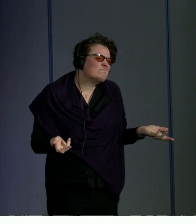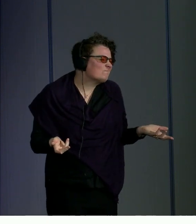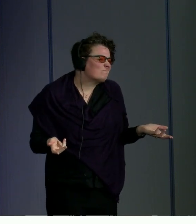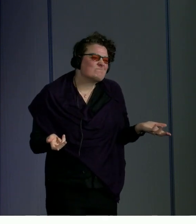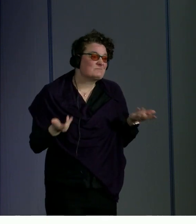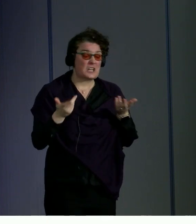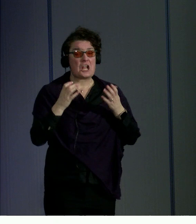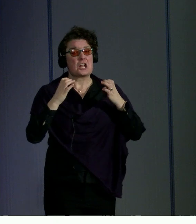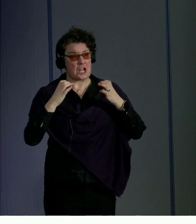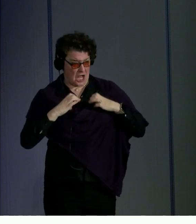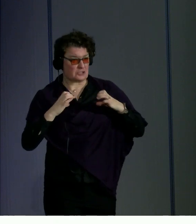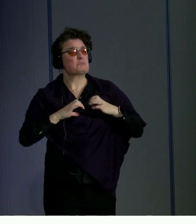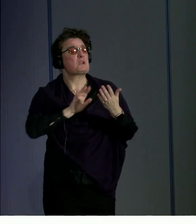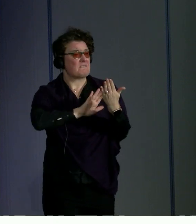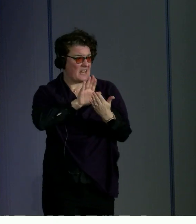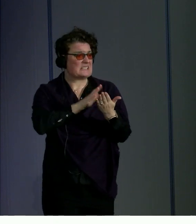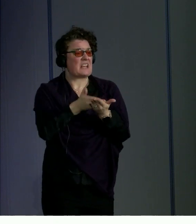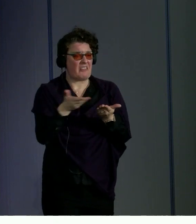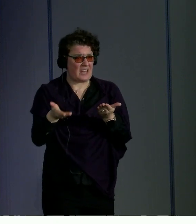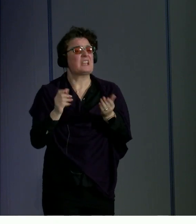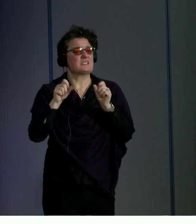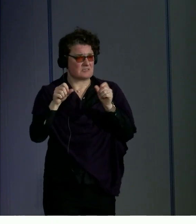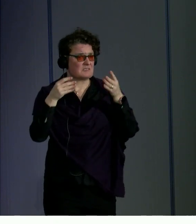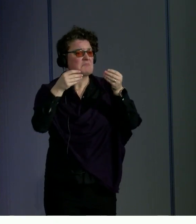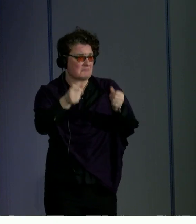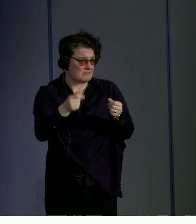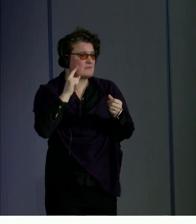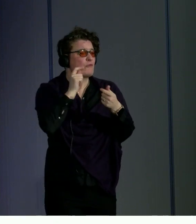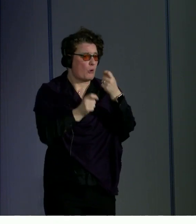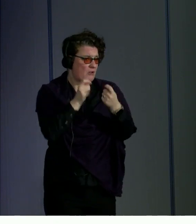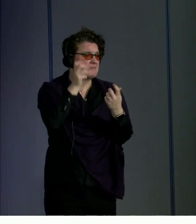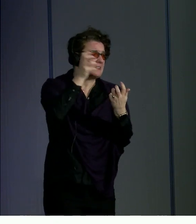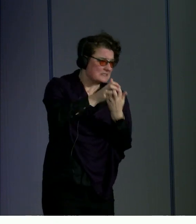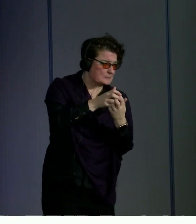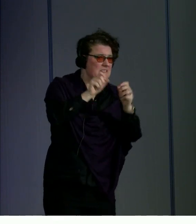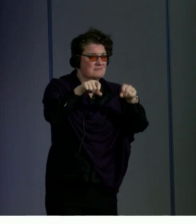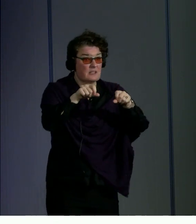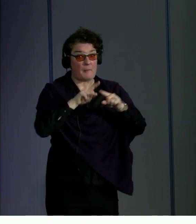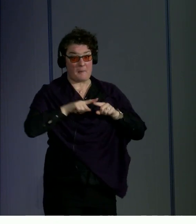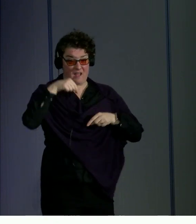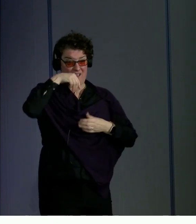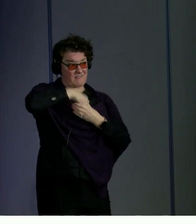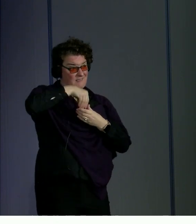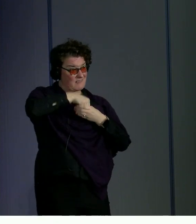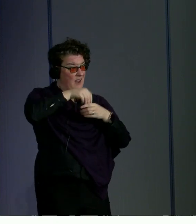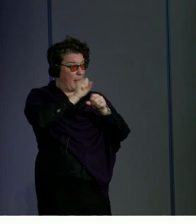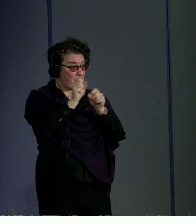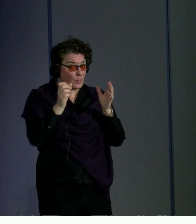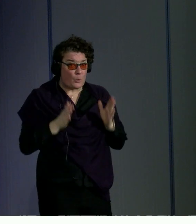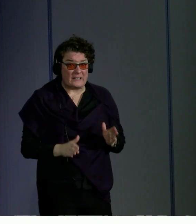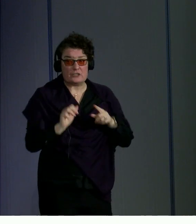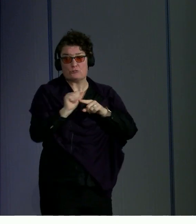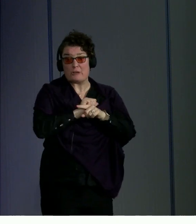but not internal systems or employee training, or even recruitment efforts.